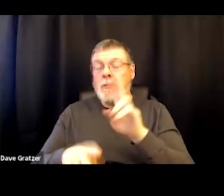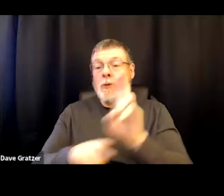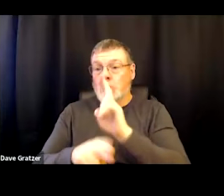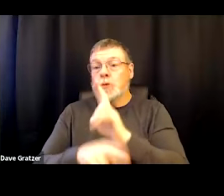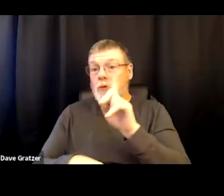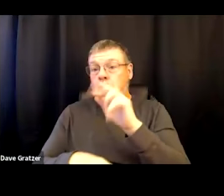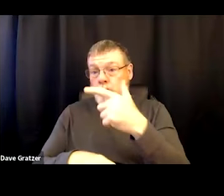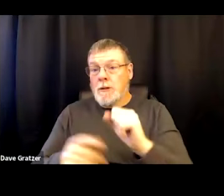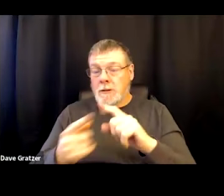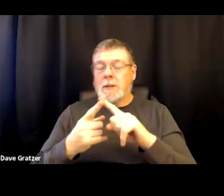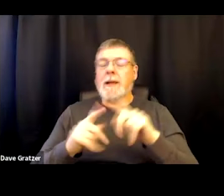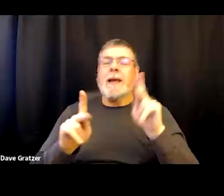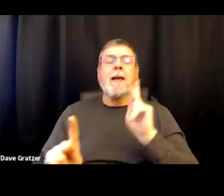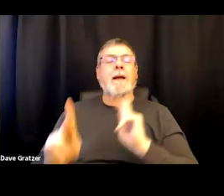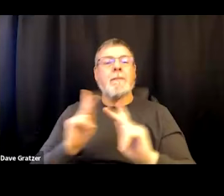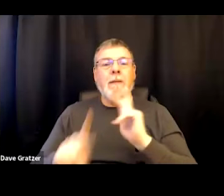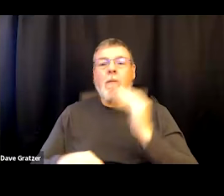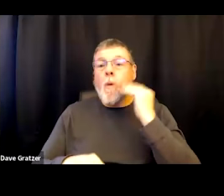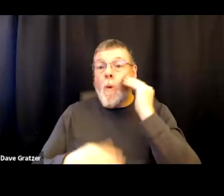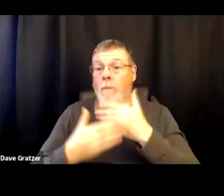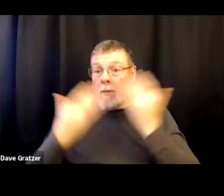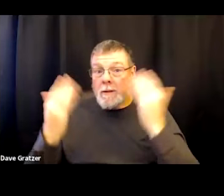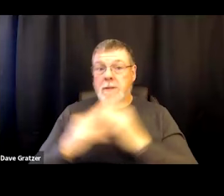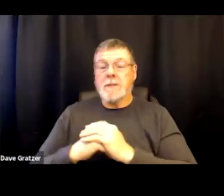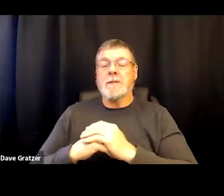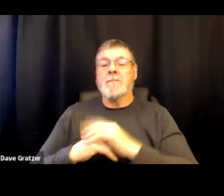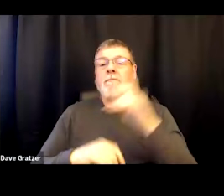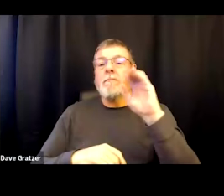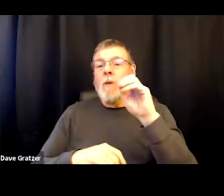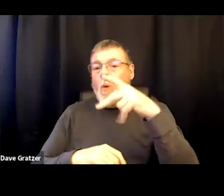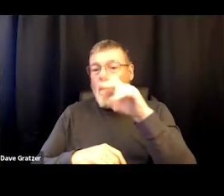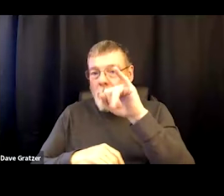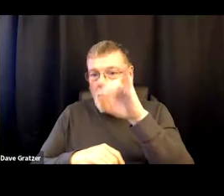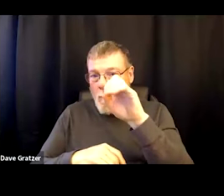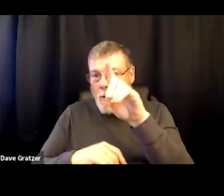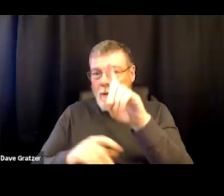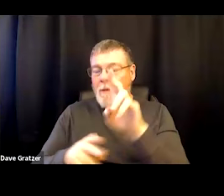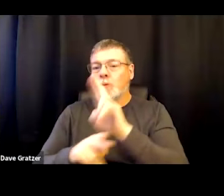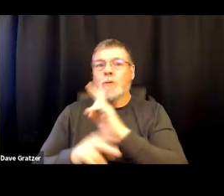persons with a history of homelessness, opioid use disordered individuals